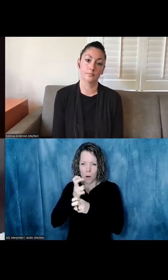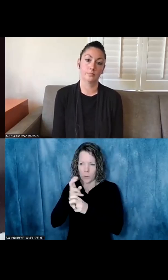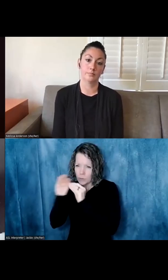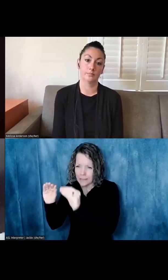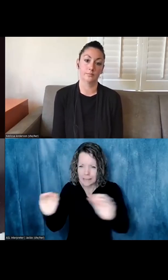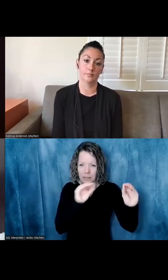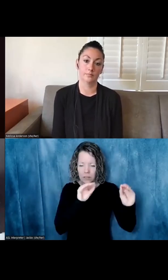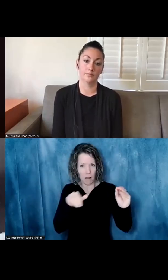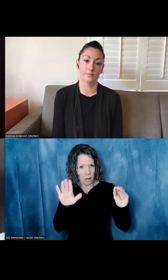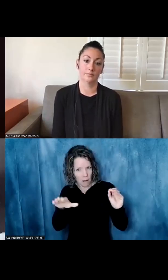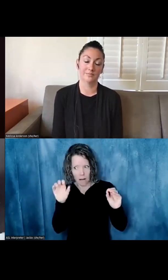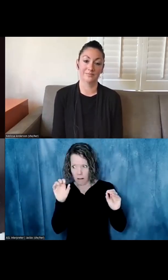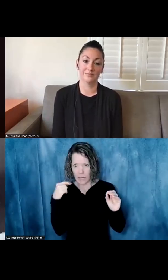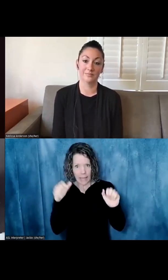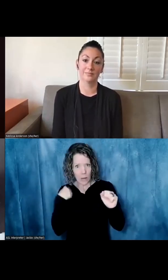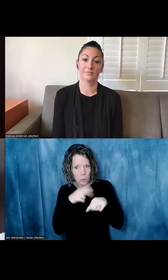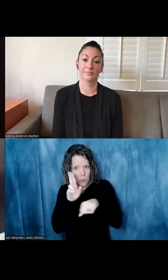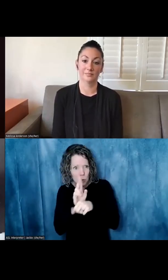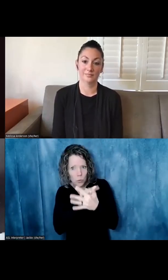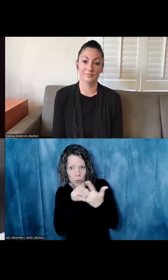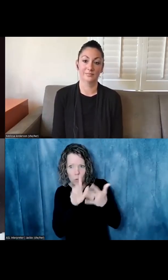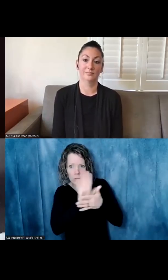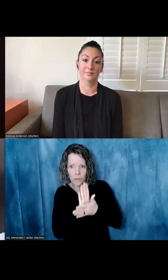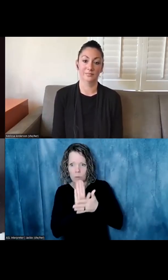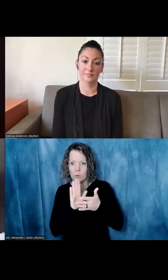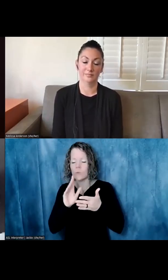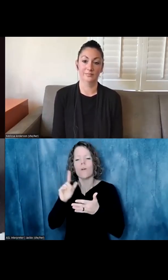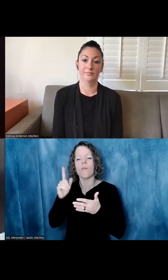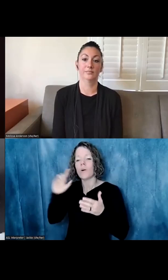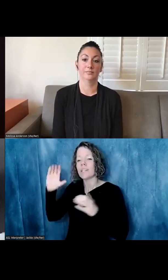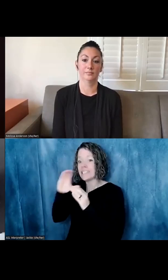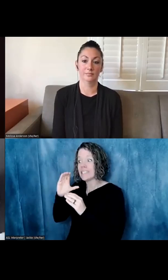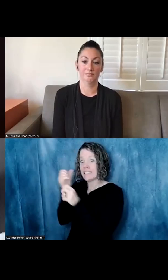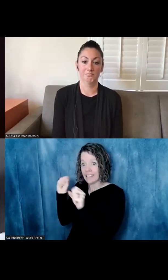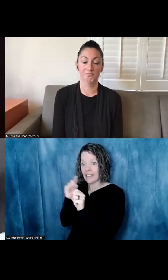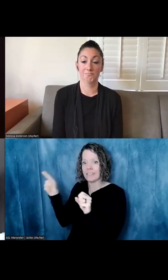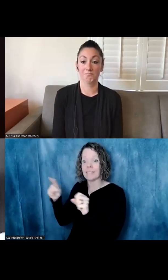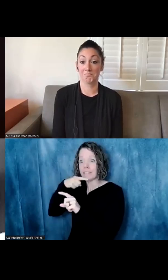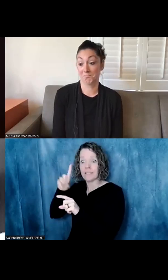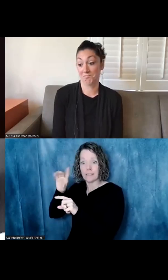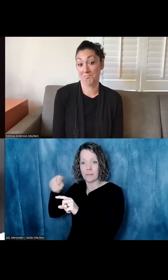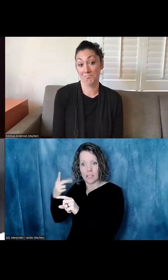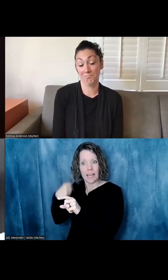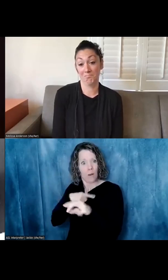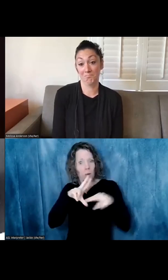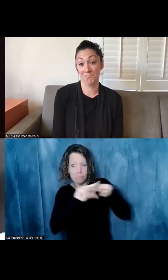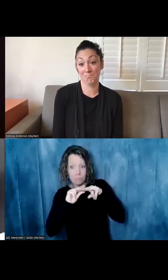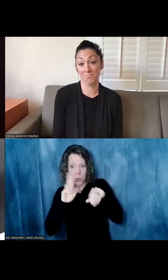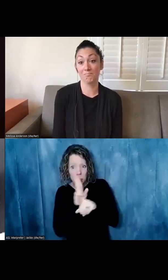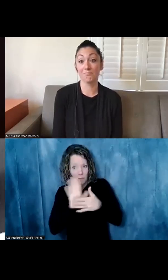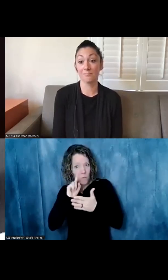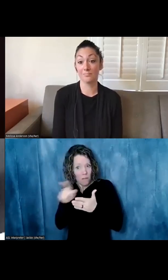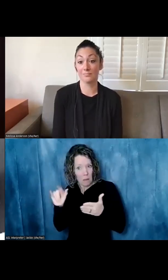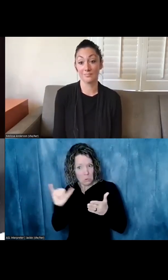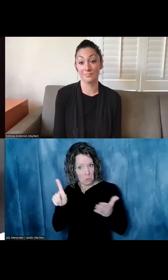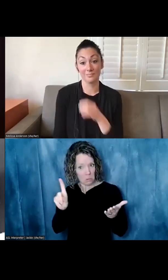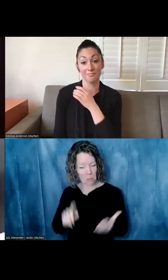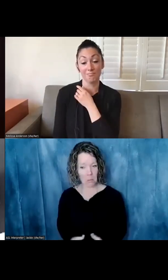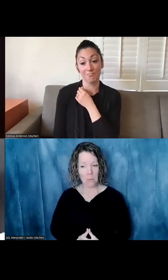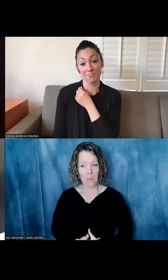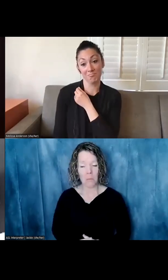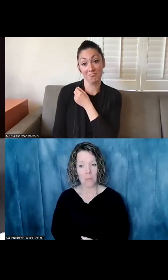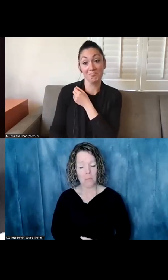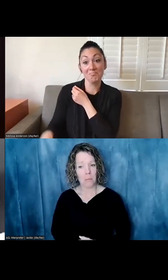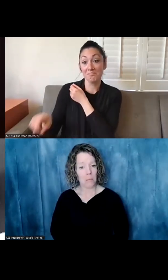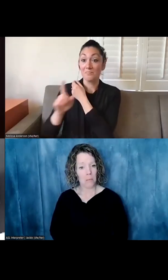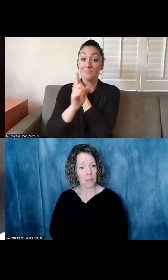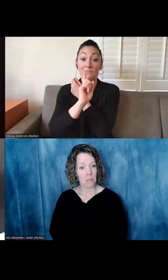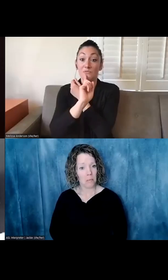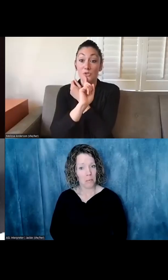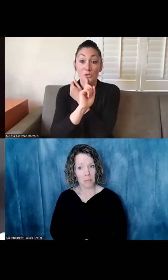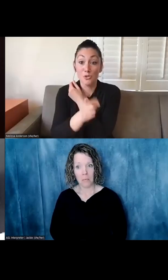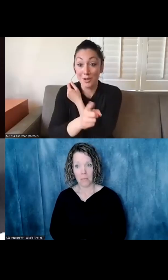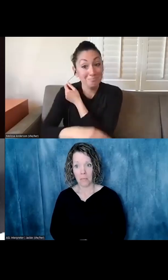to access these videos to help augment Seeking Safety groups for hearing individuals at DMH?